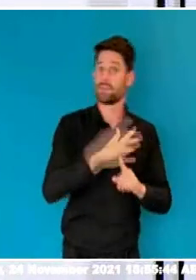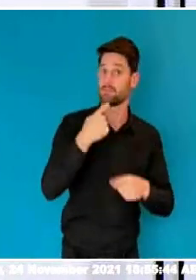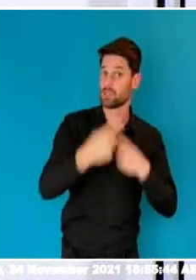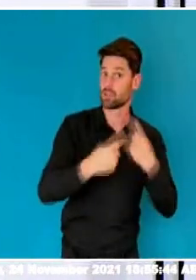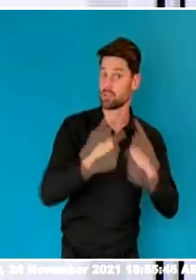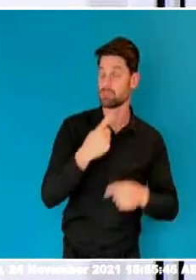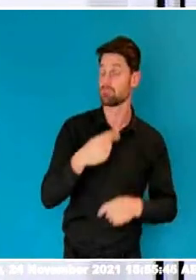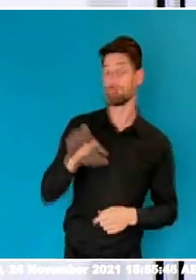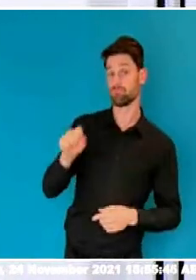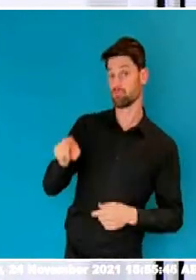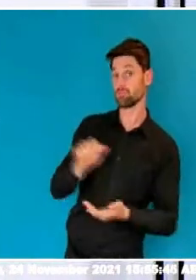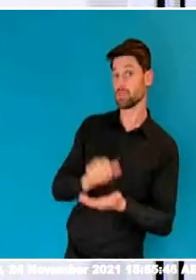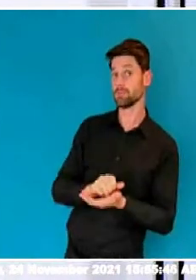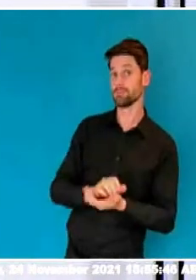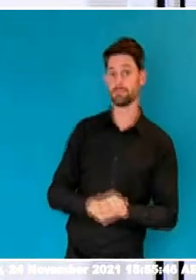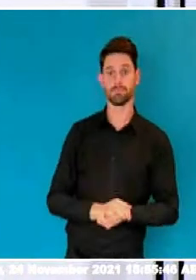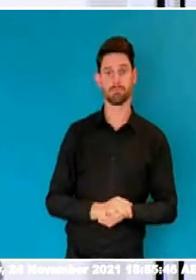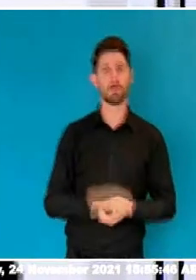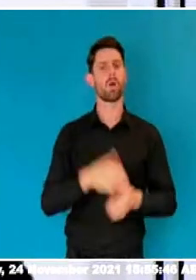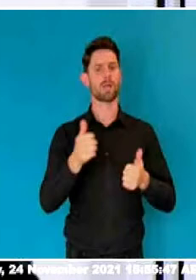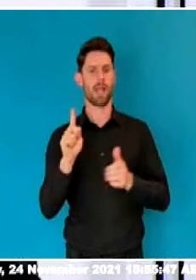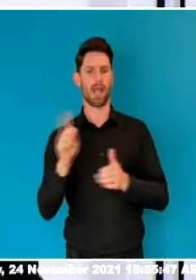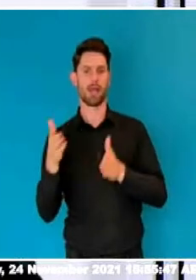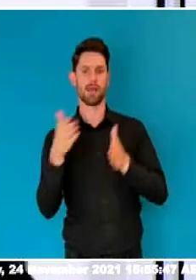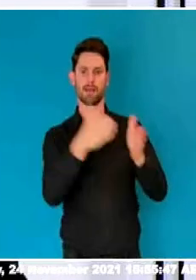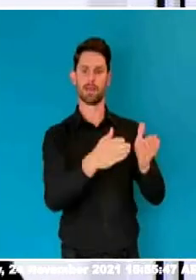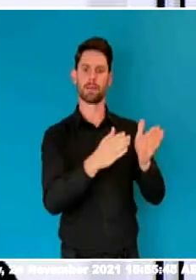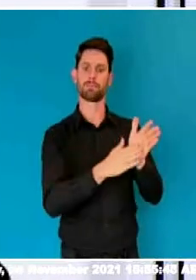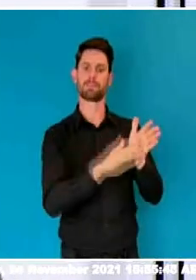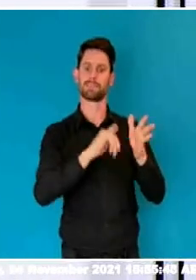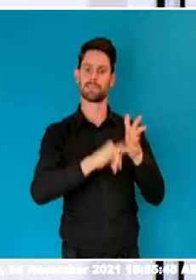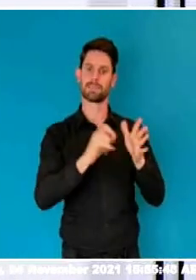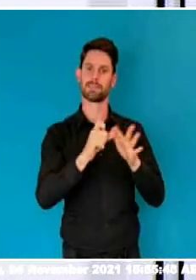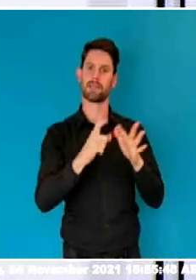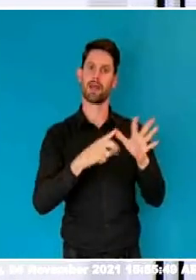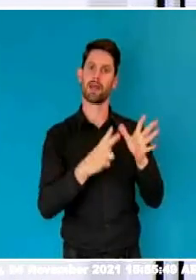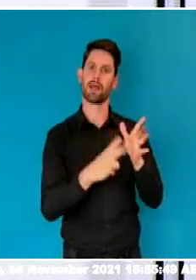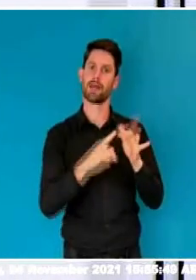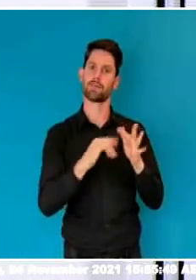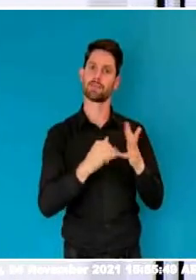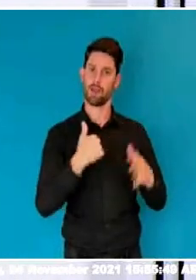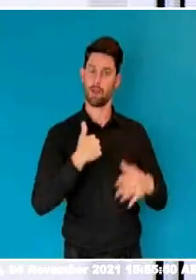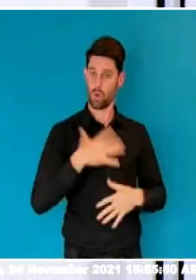If I can turn to you, Ms Davies, and ask that same question, beginning with what does